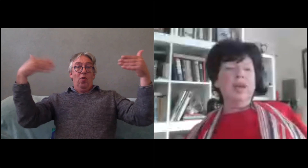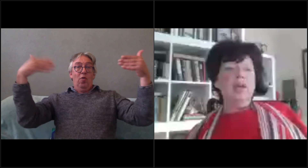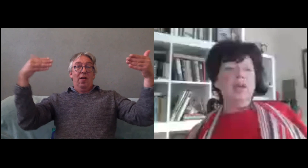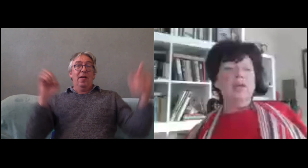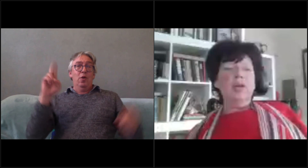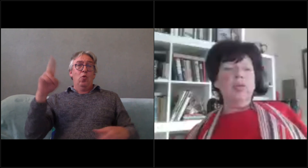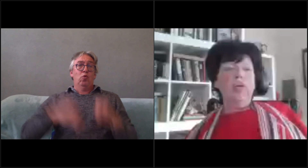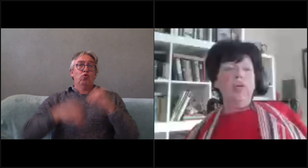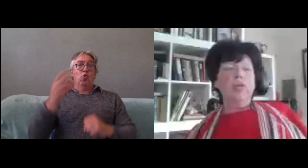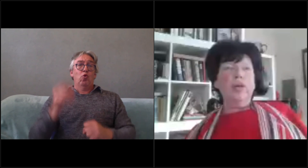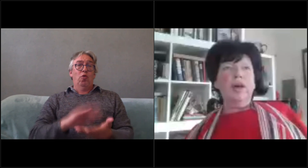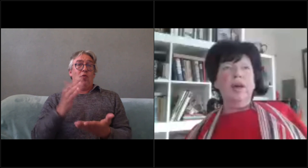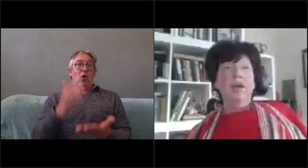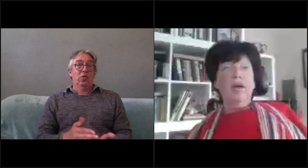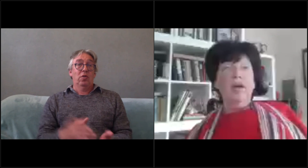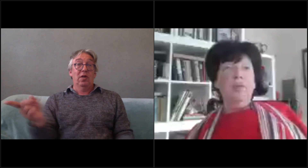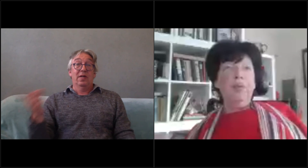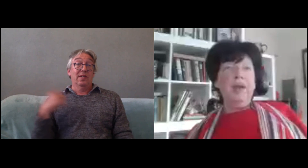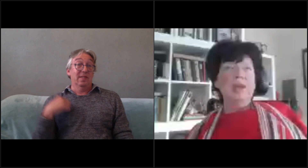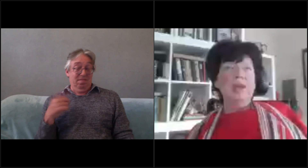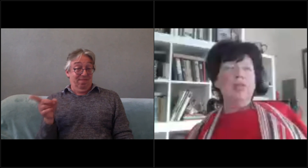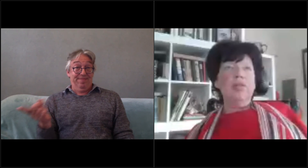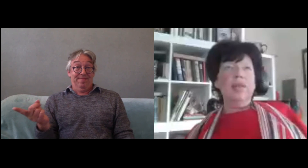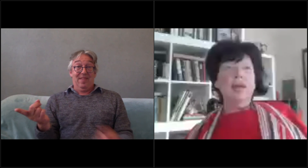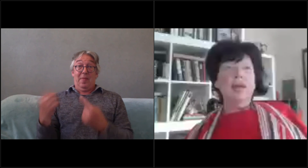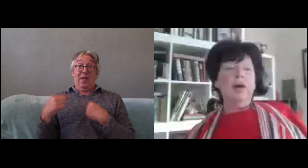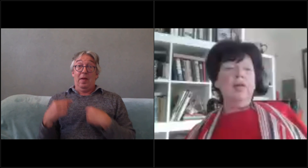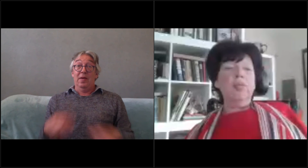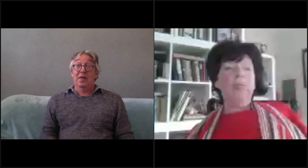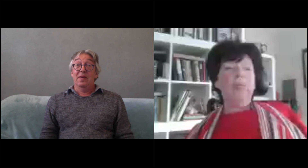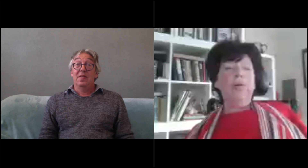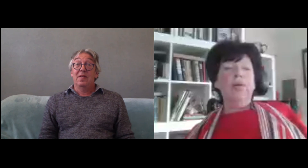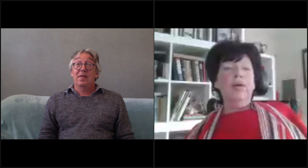Then we said we'd like to go to the place nearby the people.